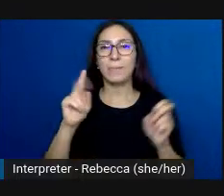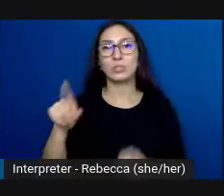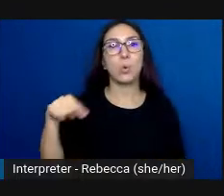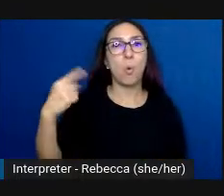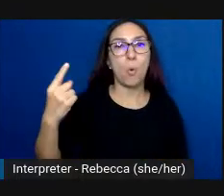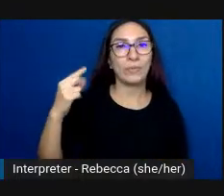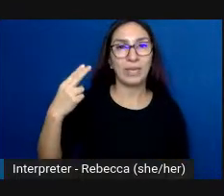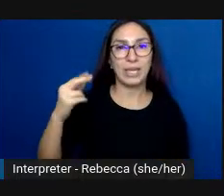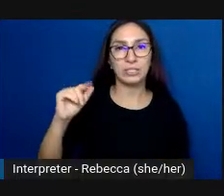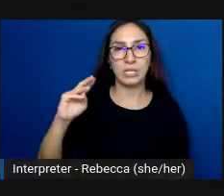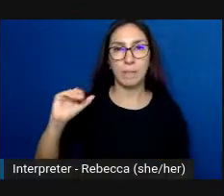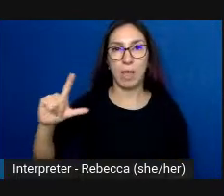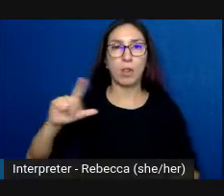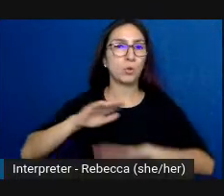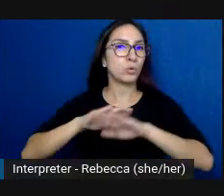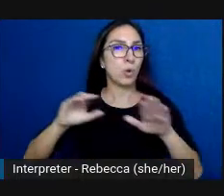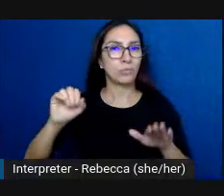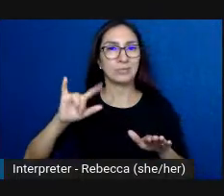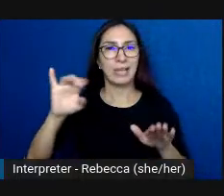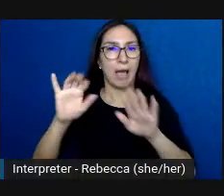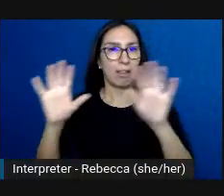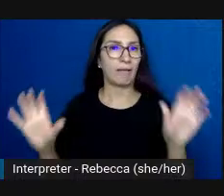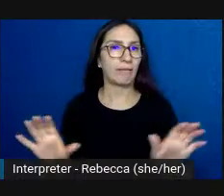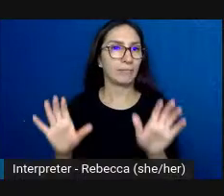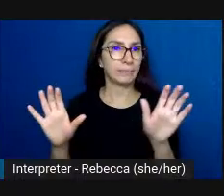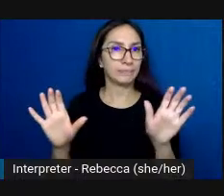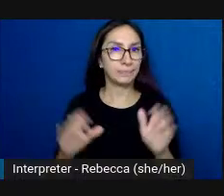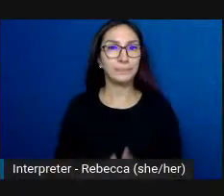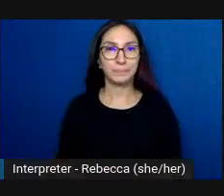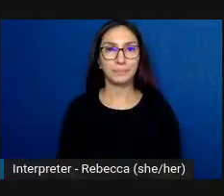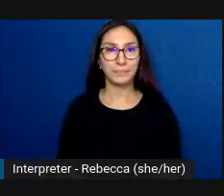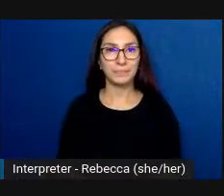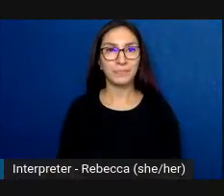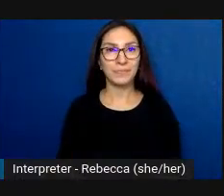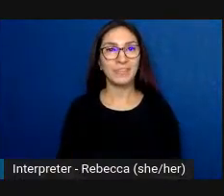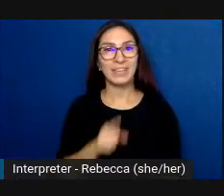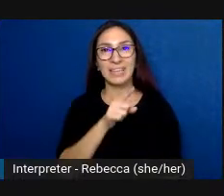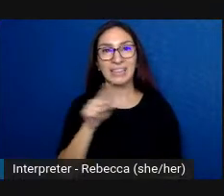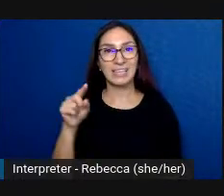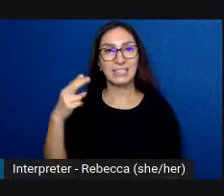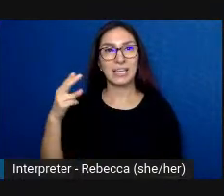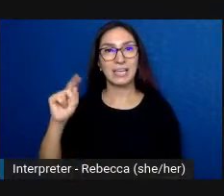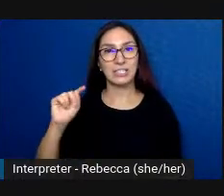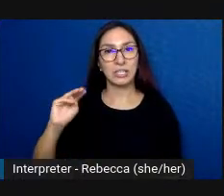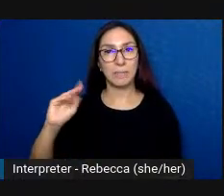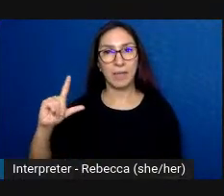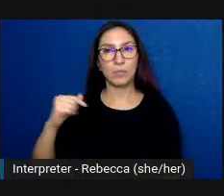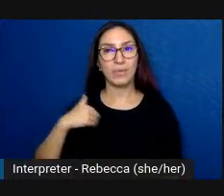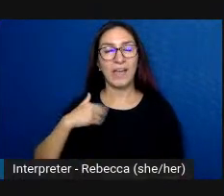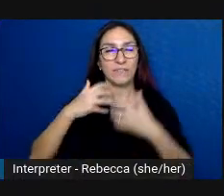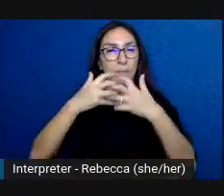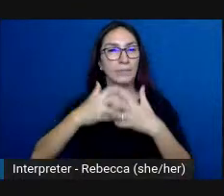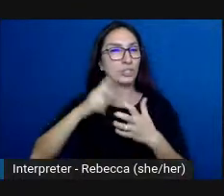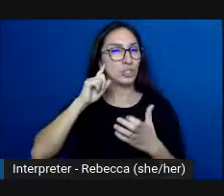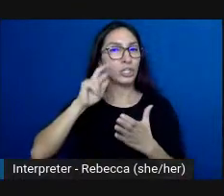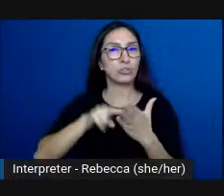team, it works with any team and it can work with another team as well because it is only HTML without style.